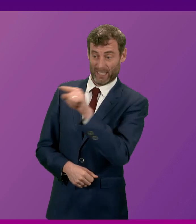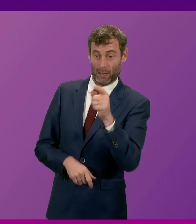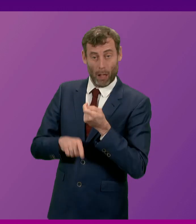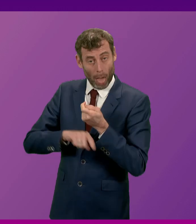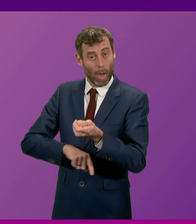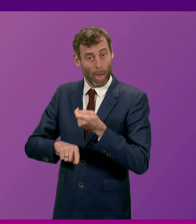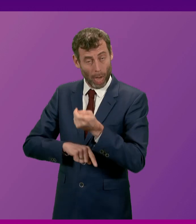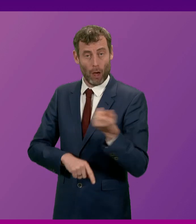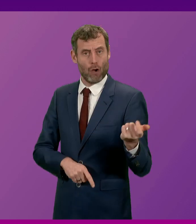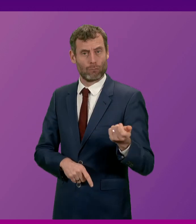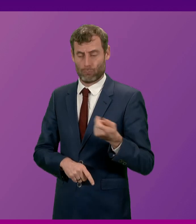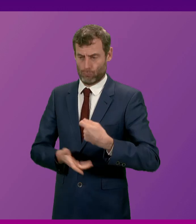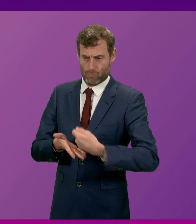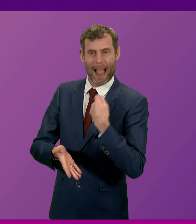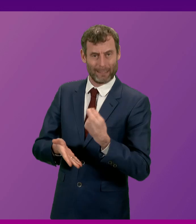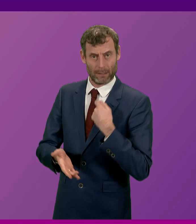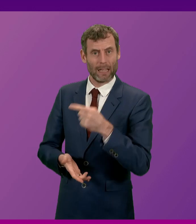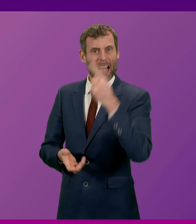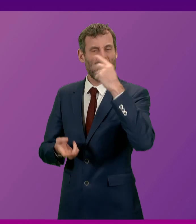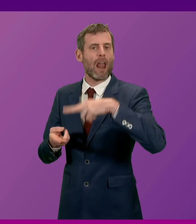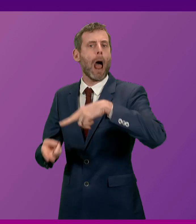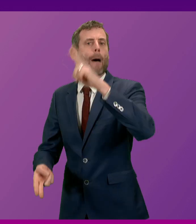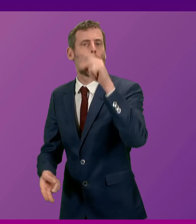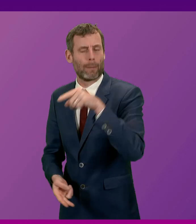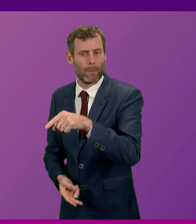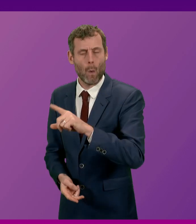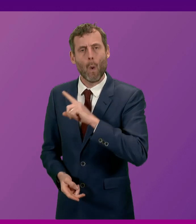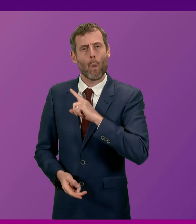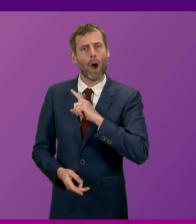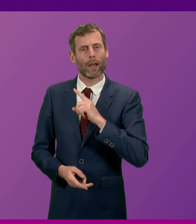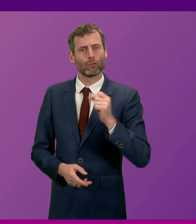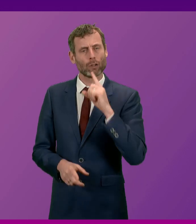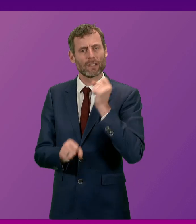Why is the Government now seeking to remove the power for councils to implement their own local